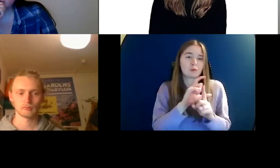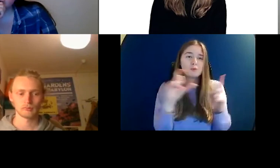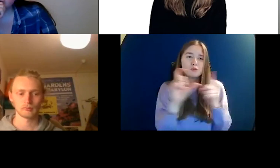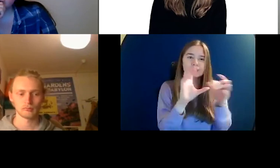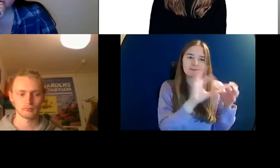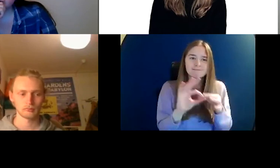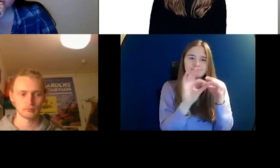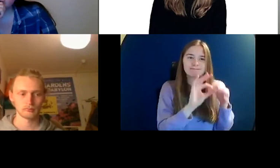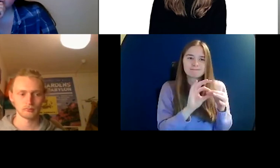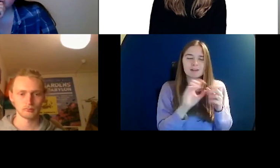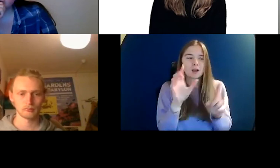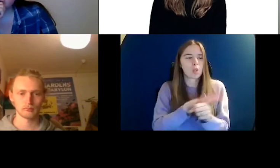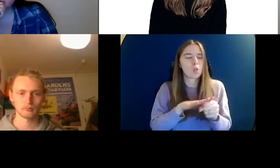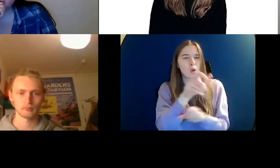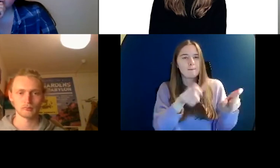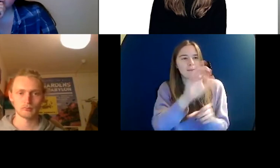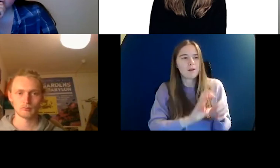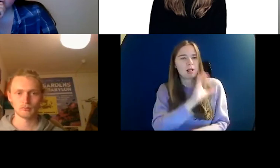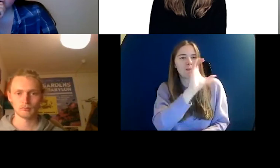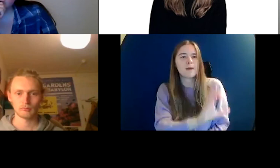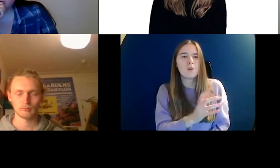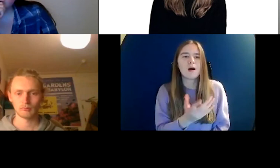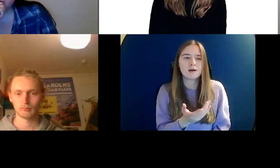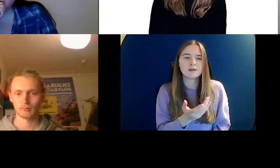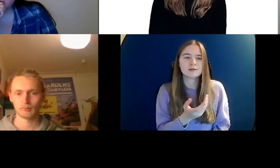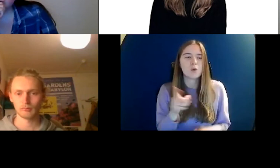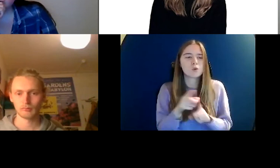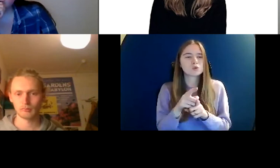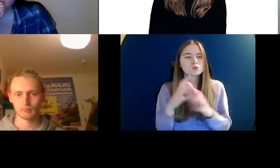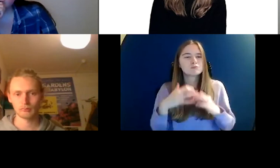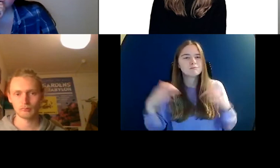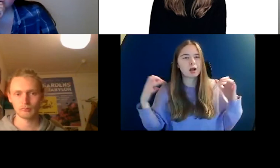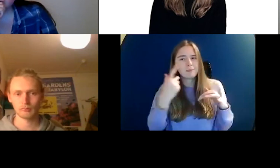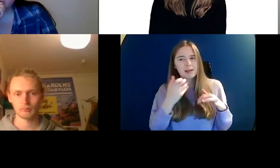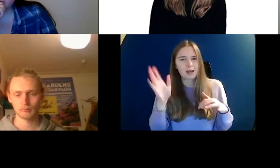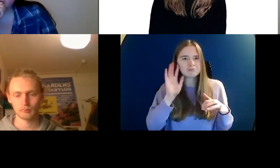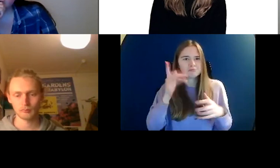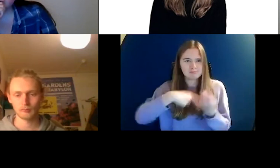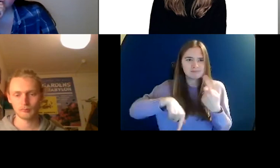to local people, and that we've got a parliament that can listen and can be swayed.